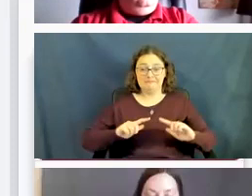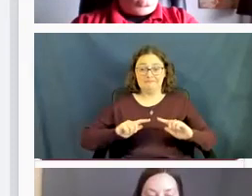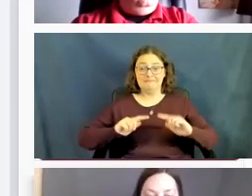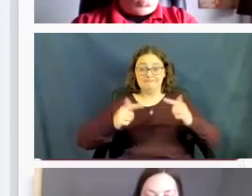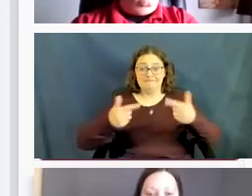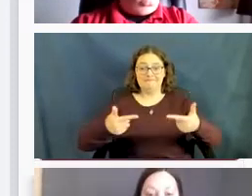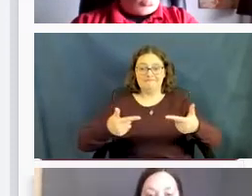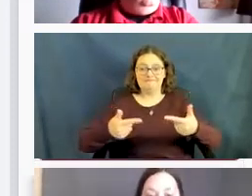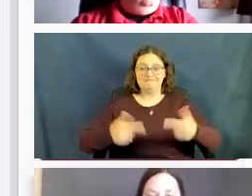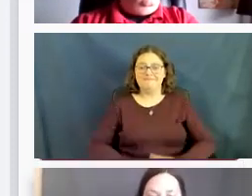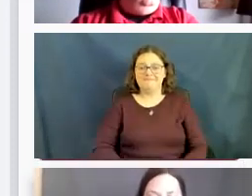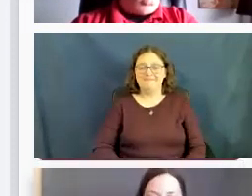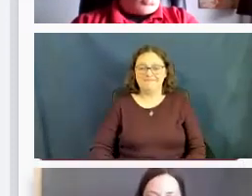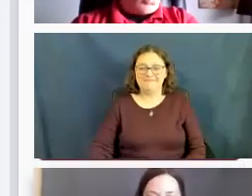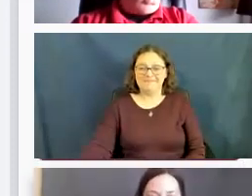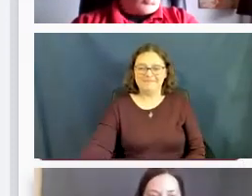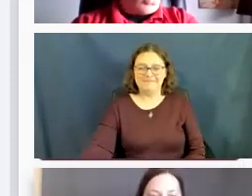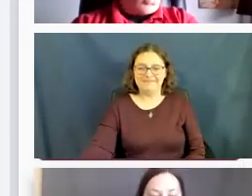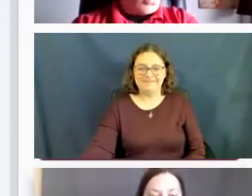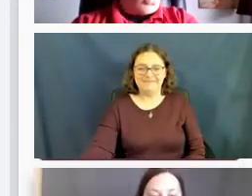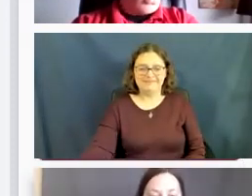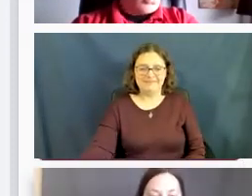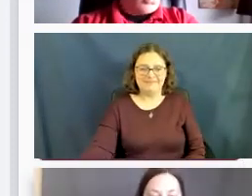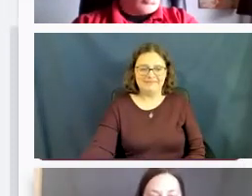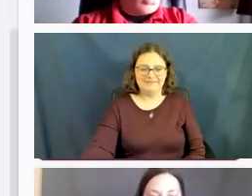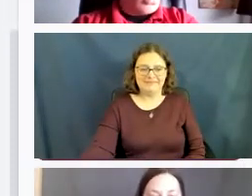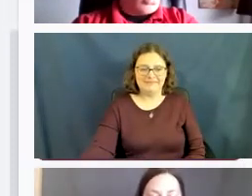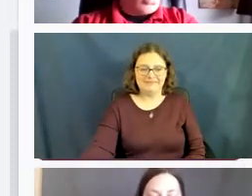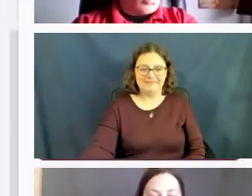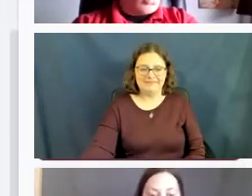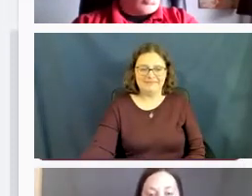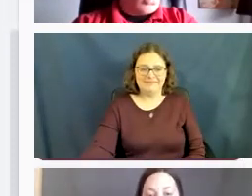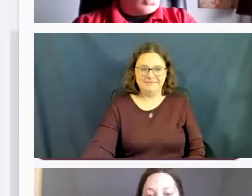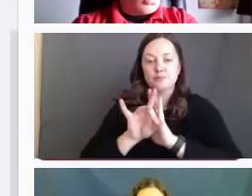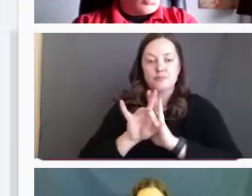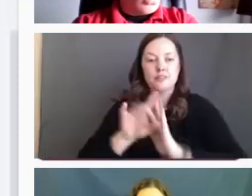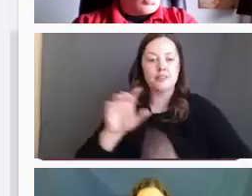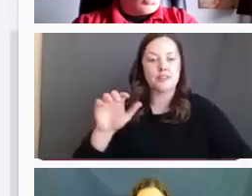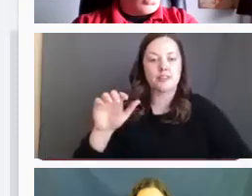When you right-click inside that text box you can highlight the text.